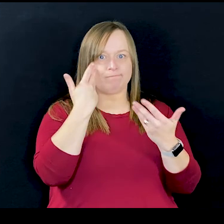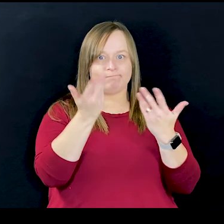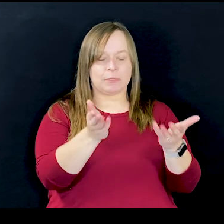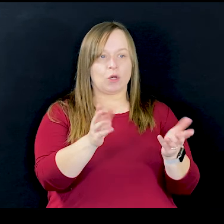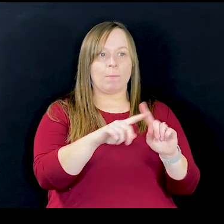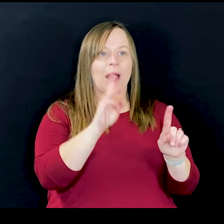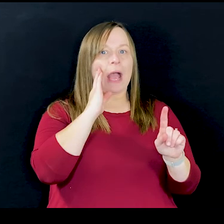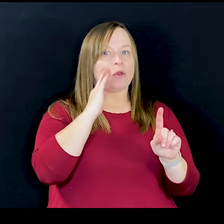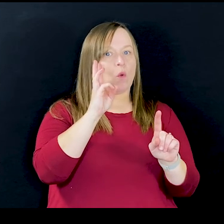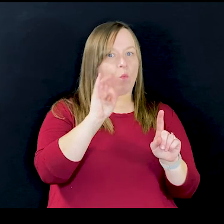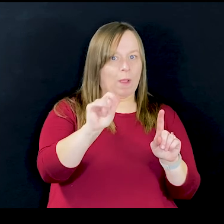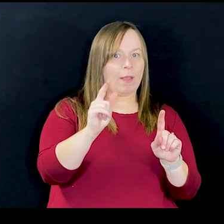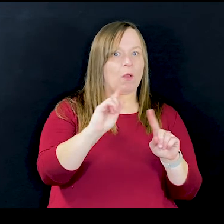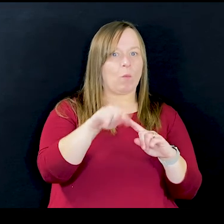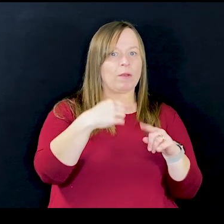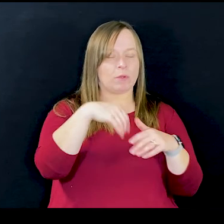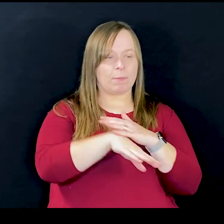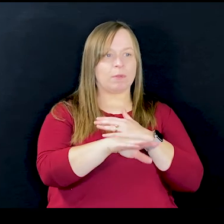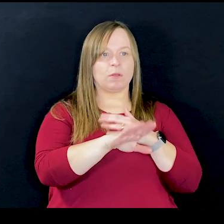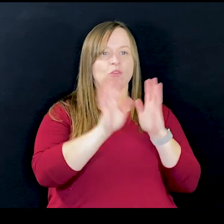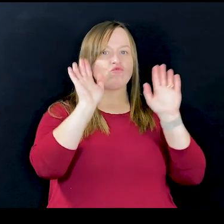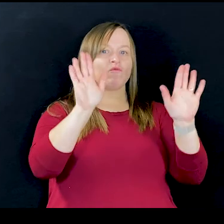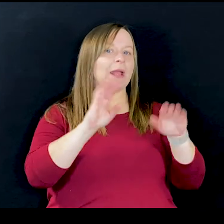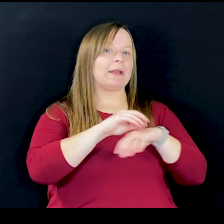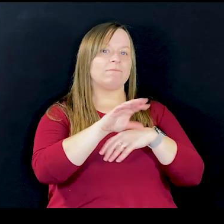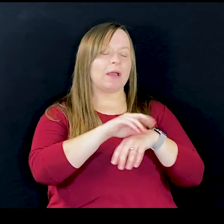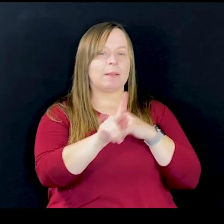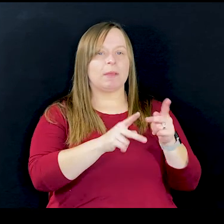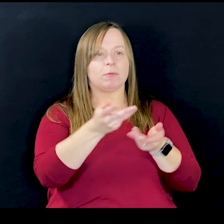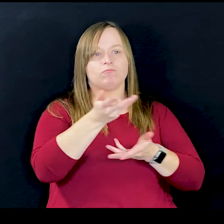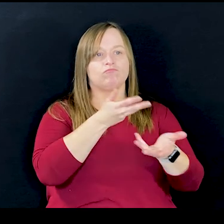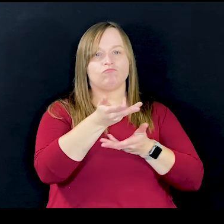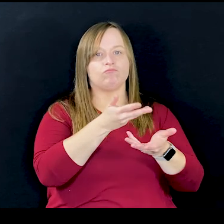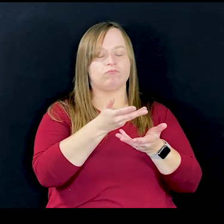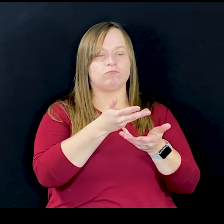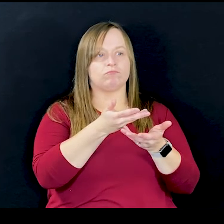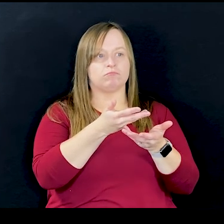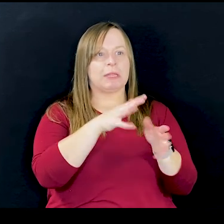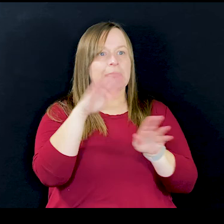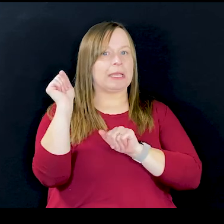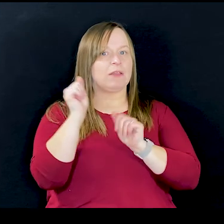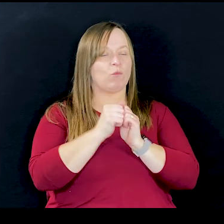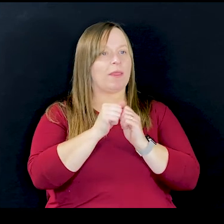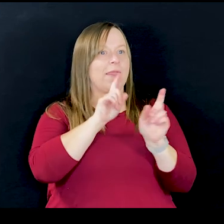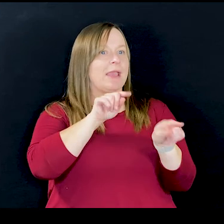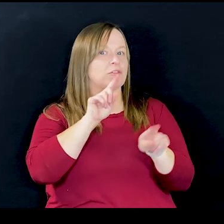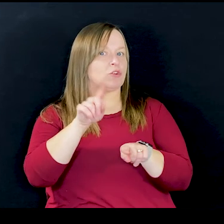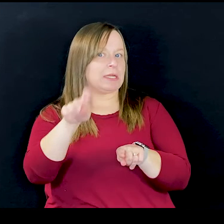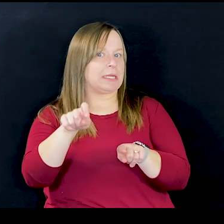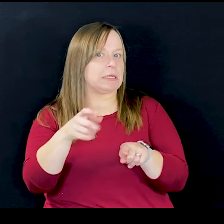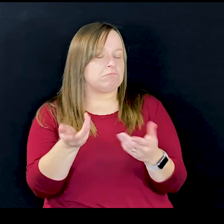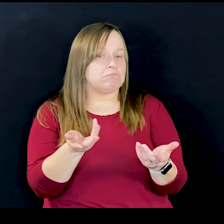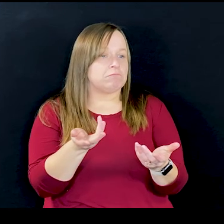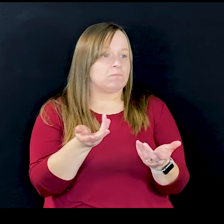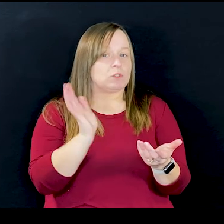But I know Will, when he was in, that he was giving great advice and people seemed to come away with the answers that they needed.